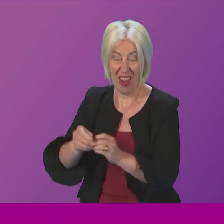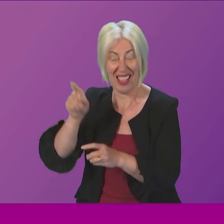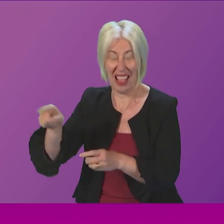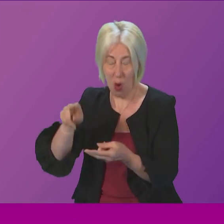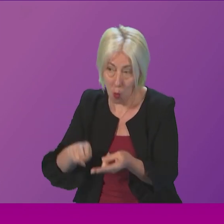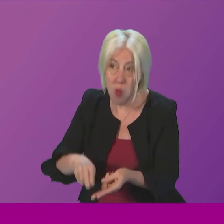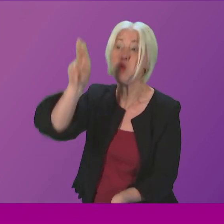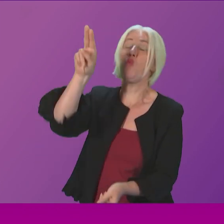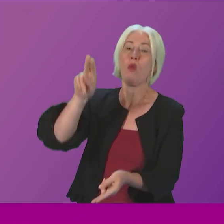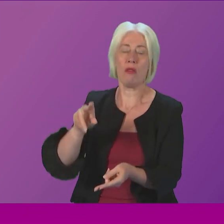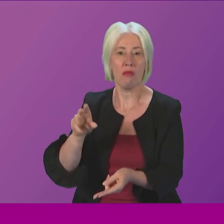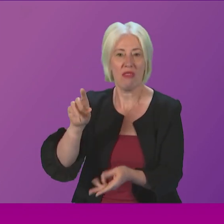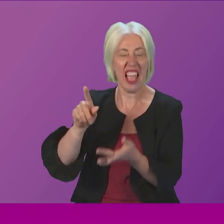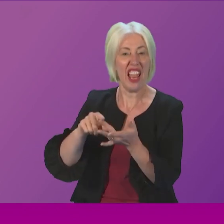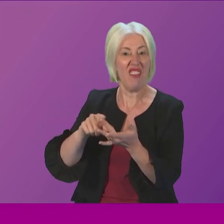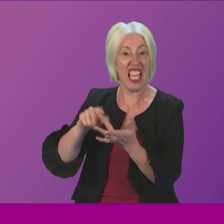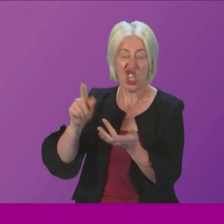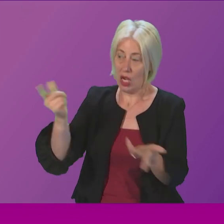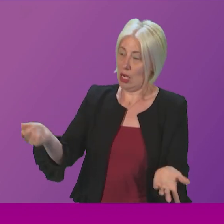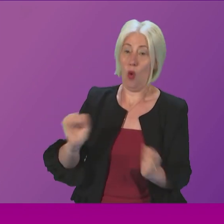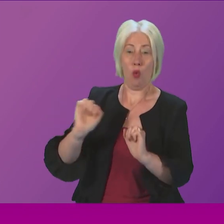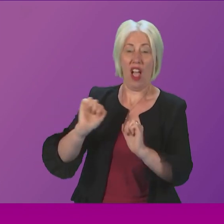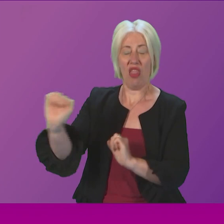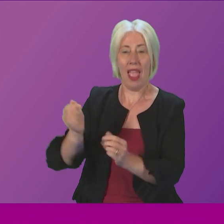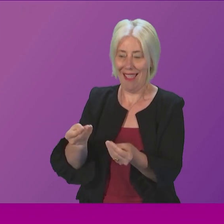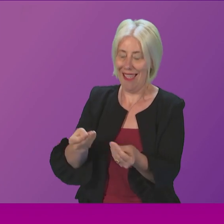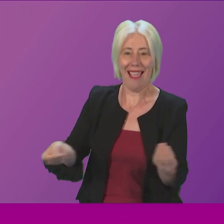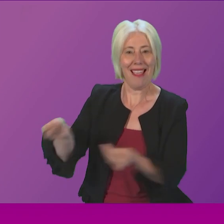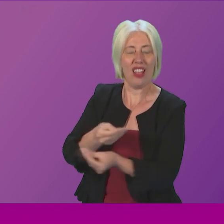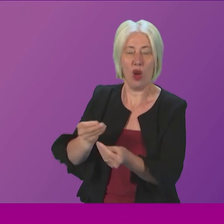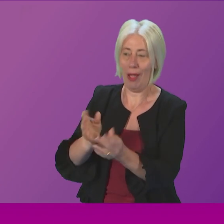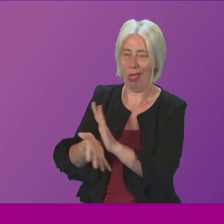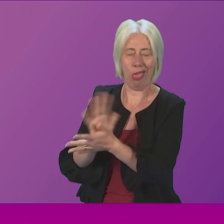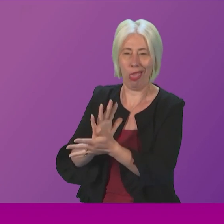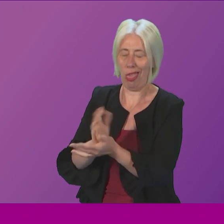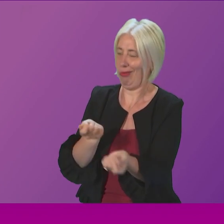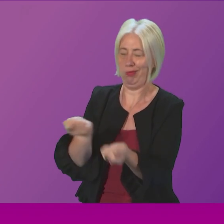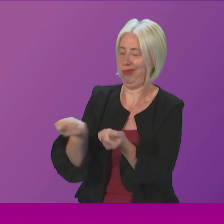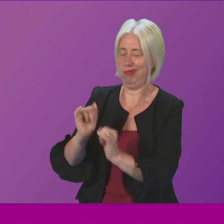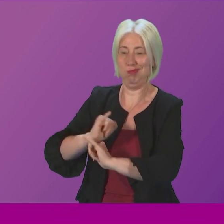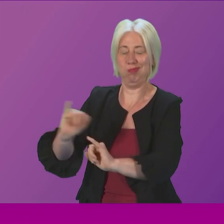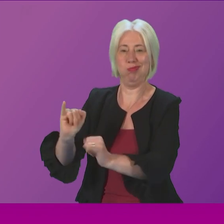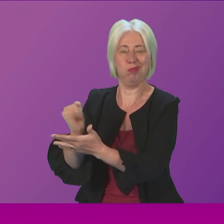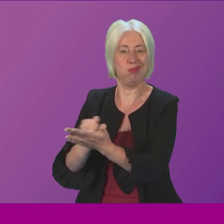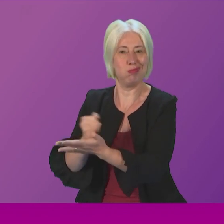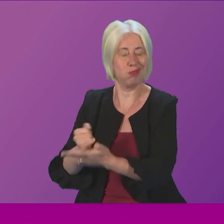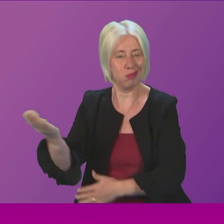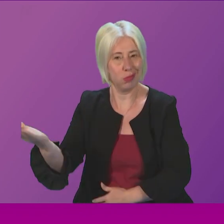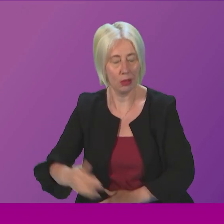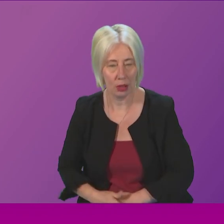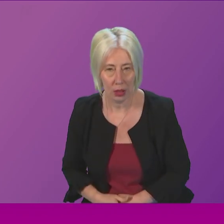inflation because of their economic mismanagement of the public finances.